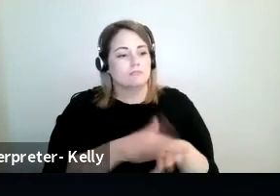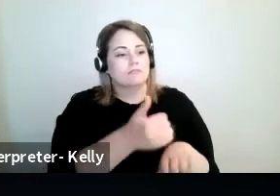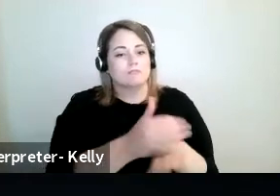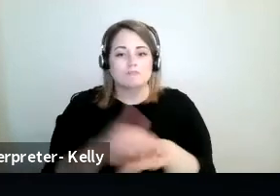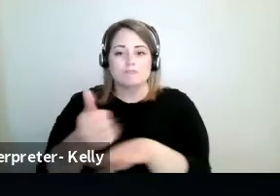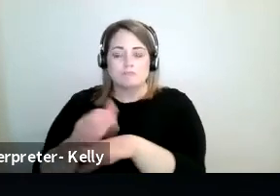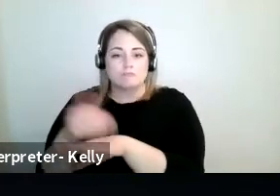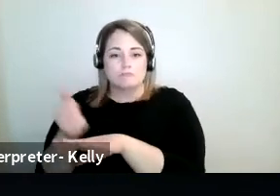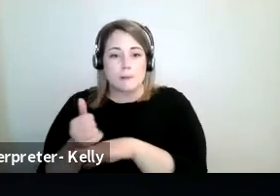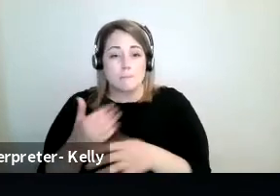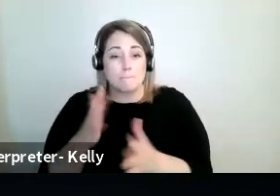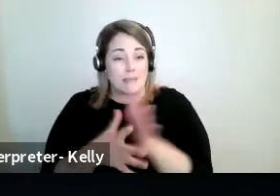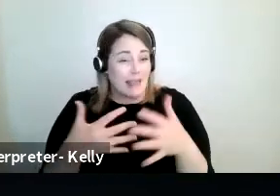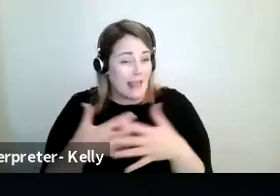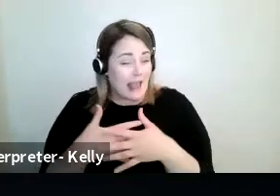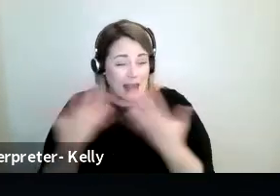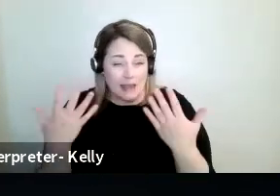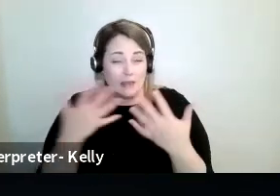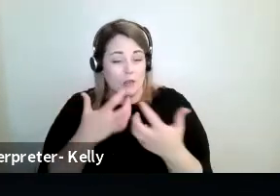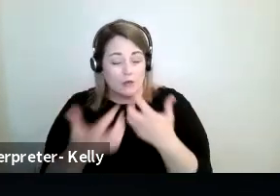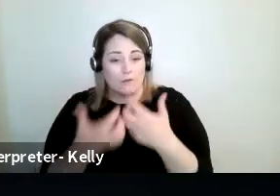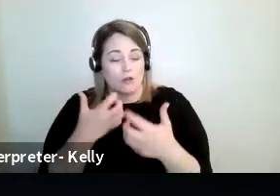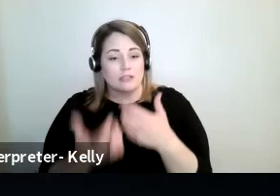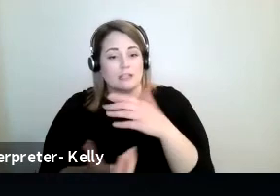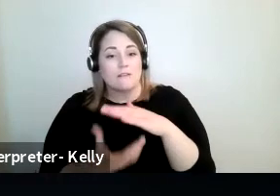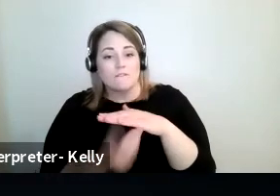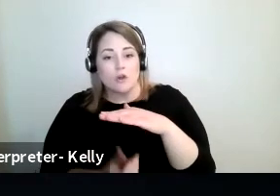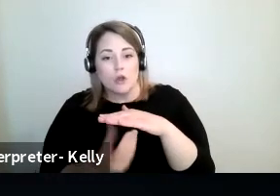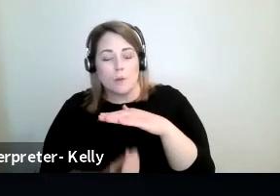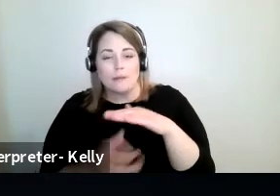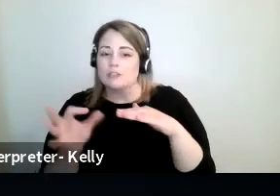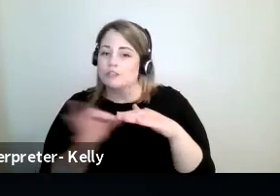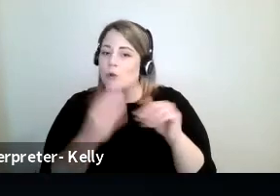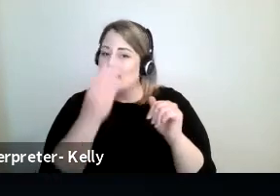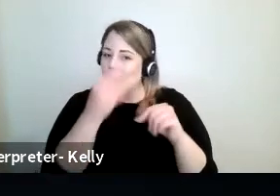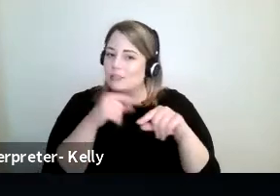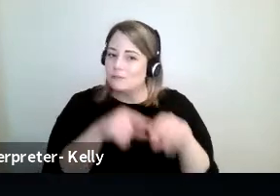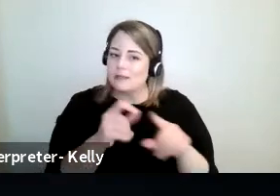photocopied in the university no longer is an image-based PDF but as a text-based PDF,